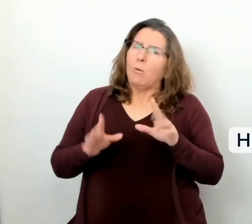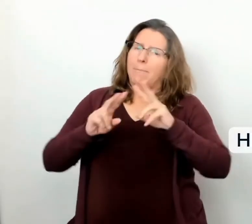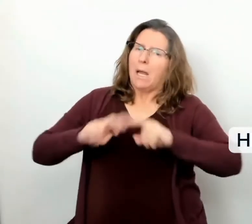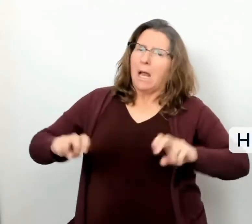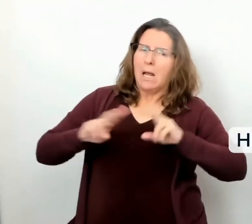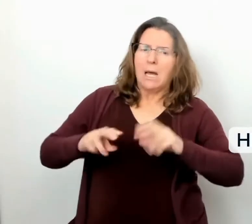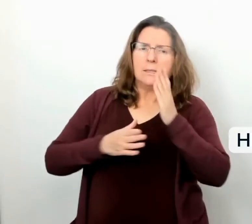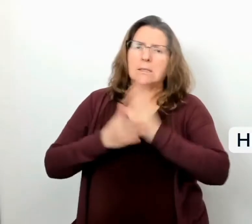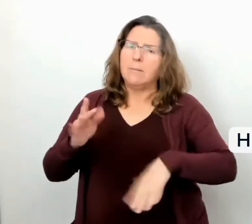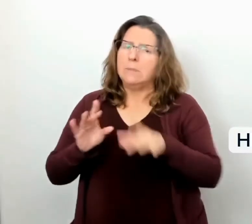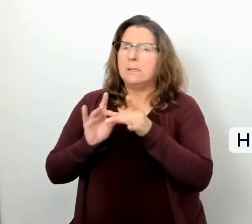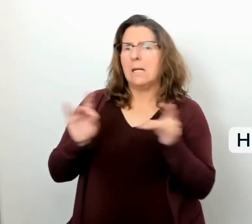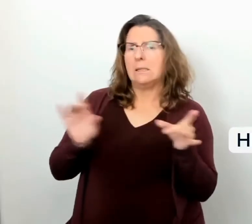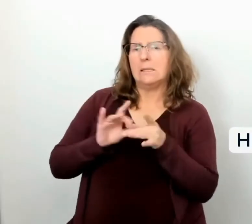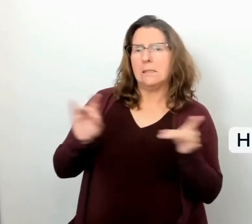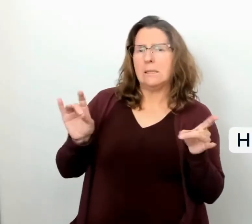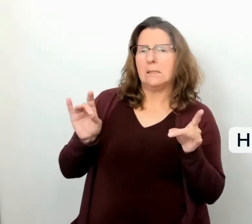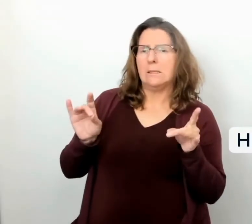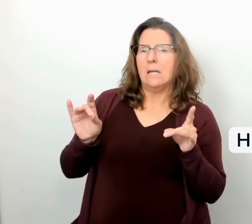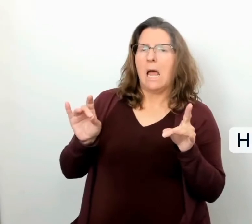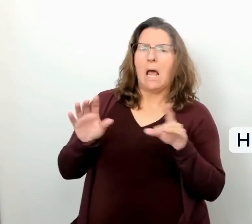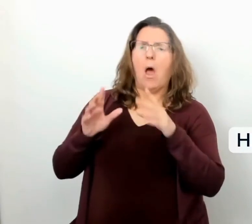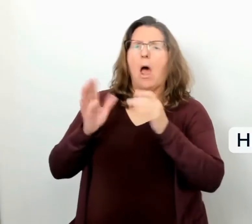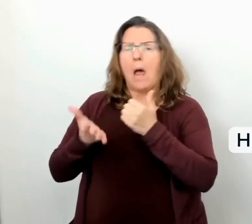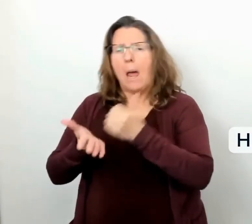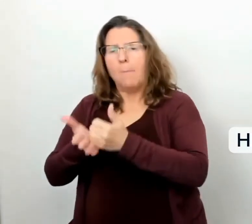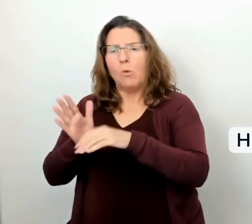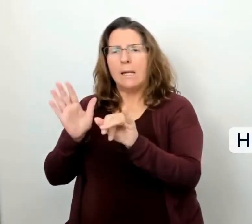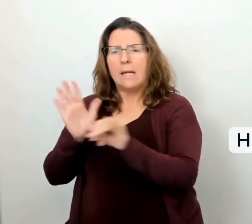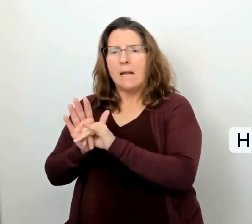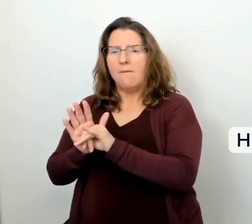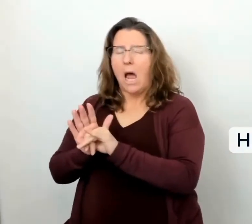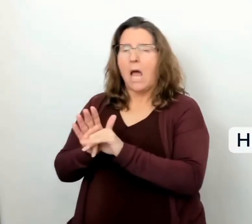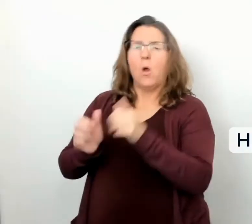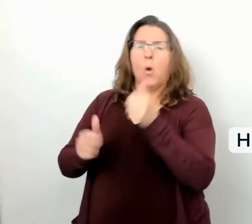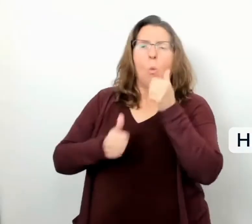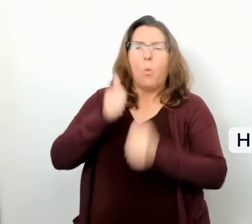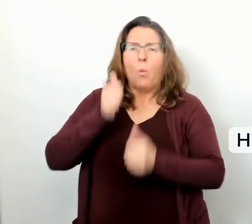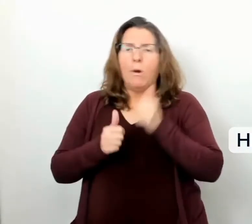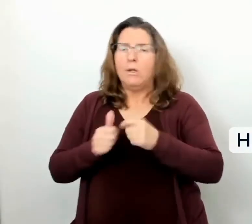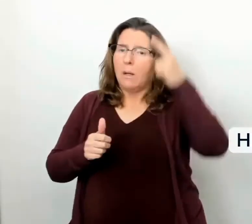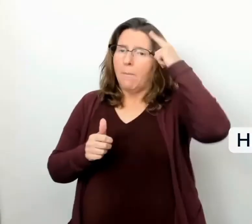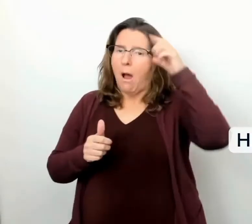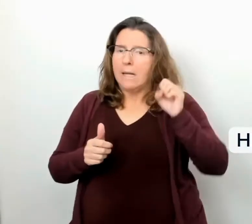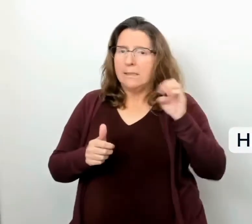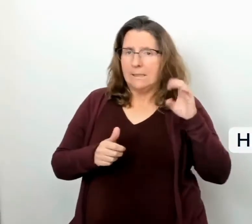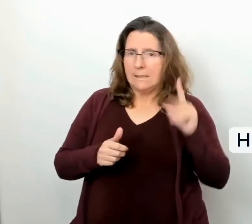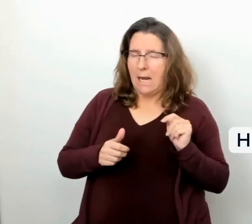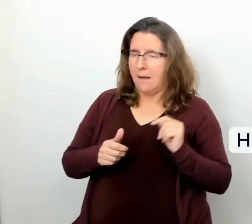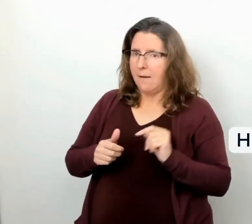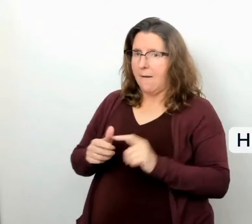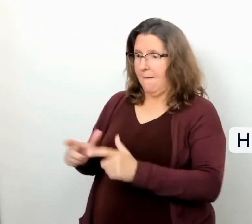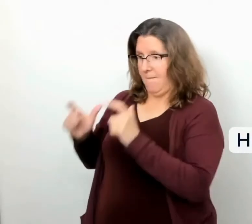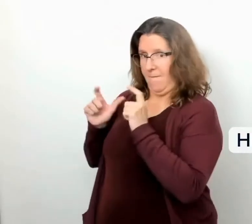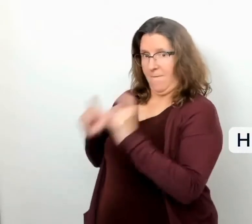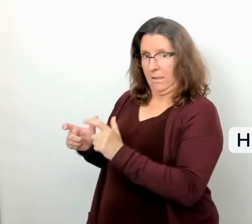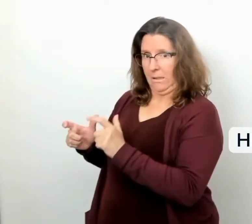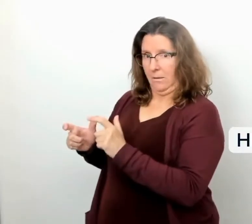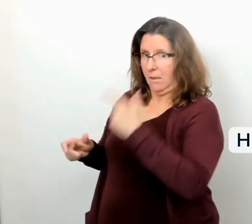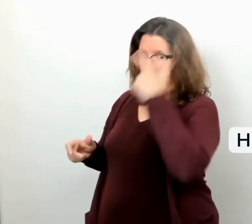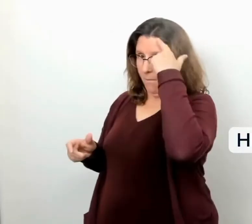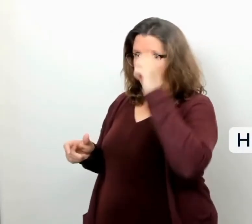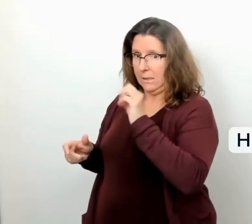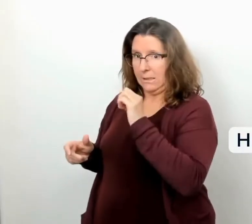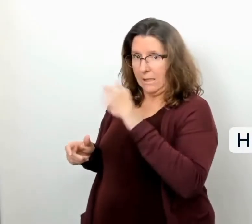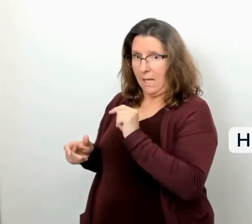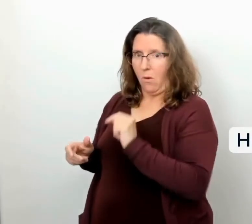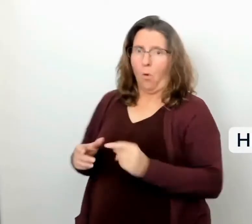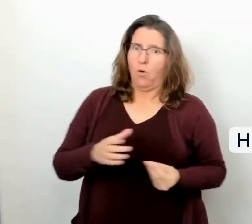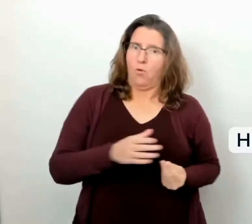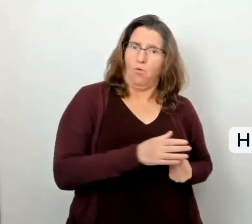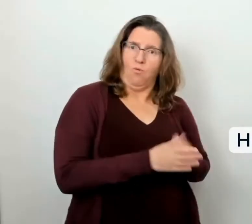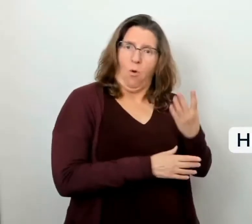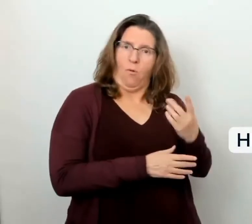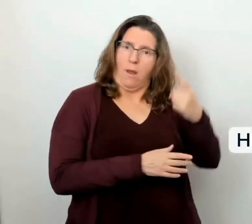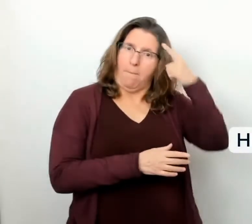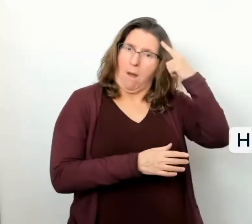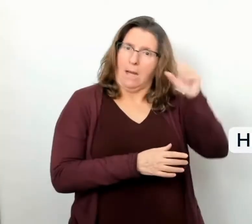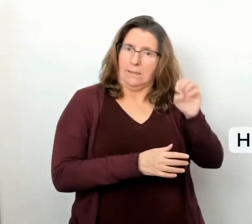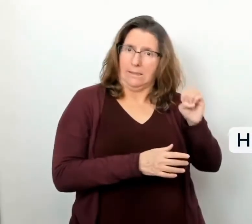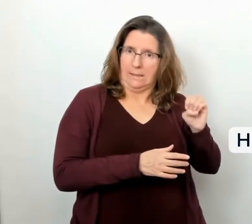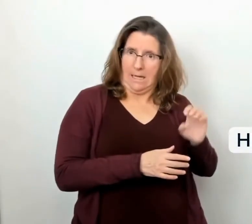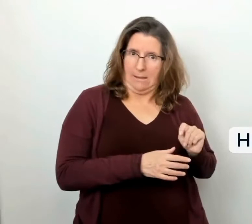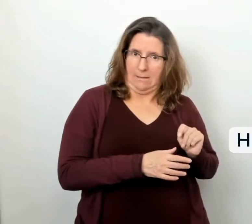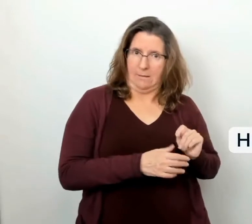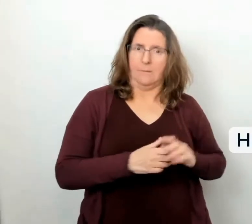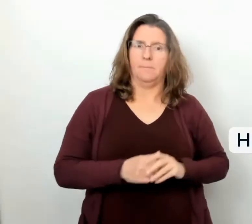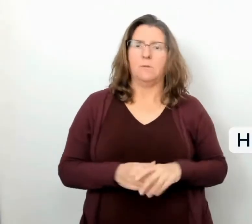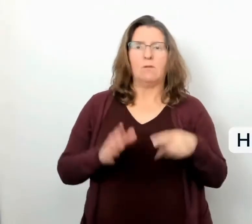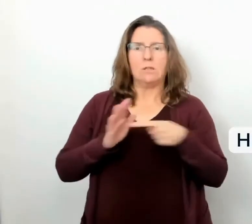So let's do a little activity looking at phrases to identify fixed versus growth mindsets.